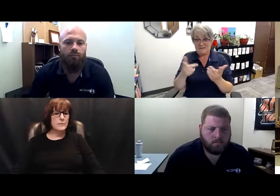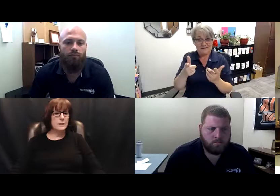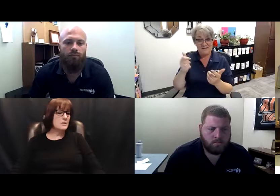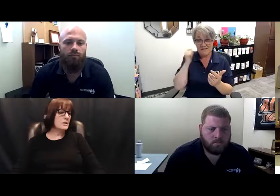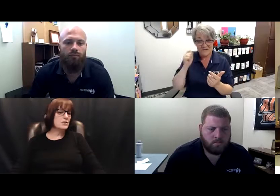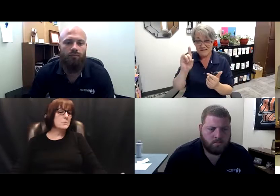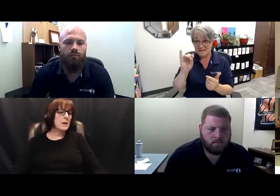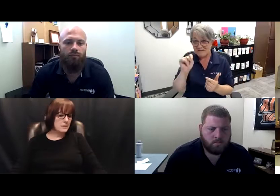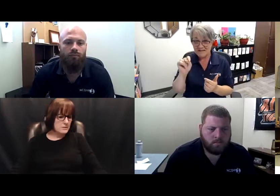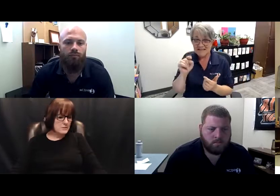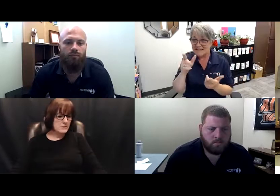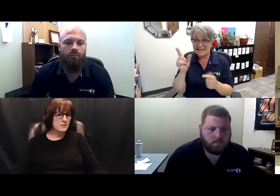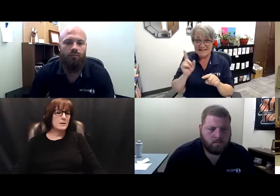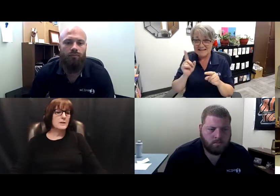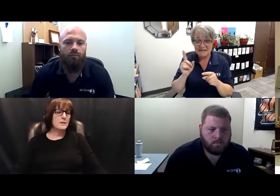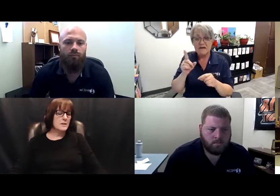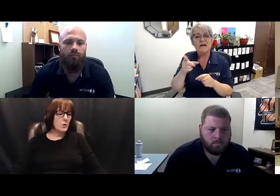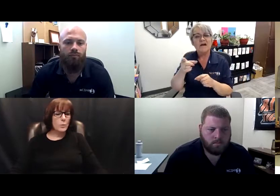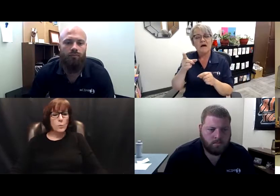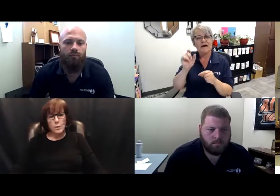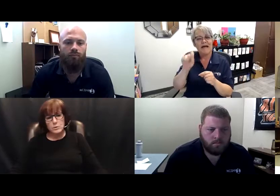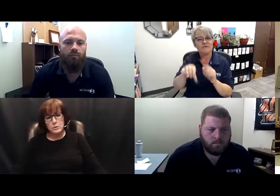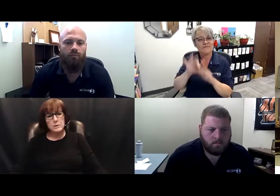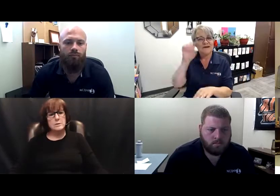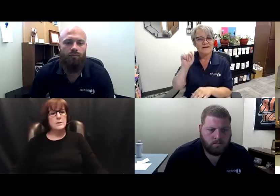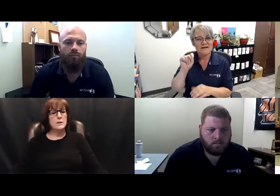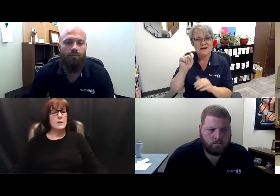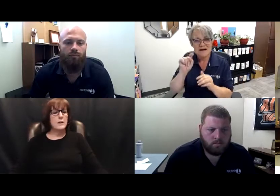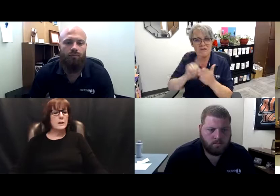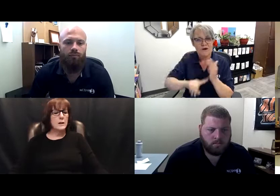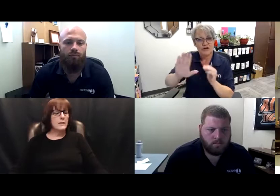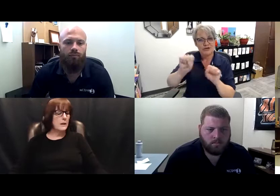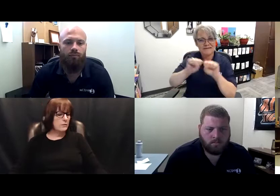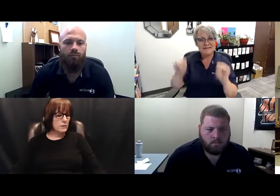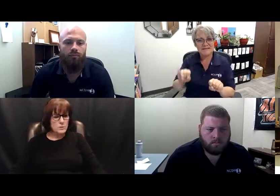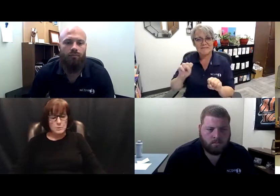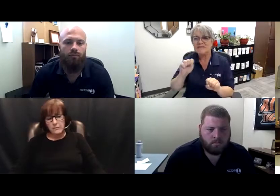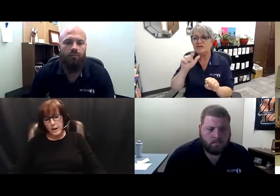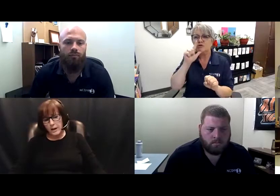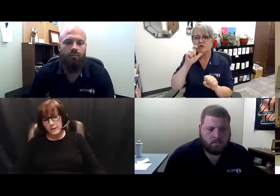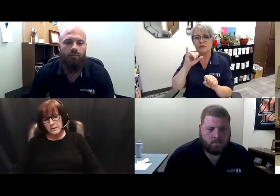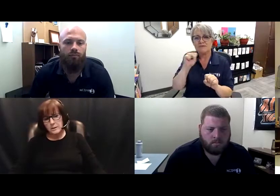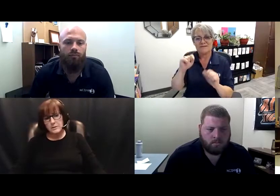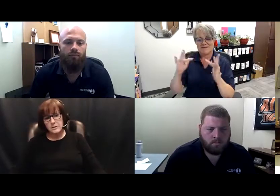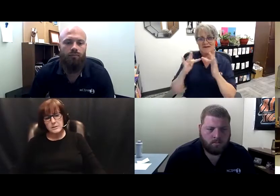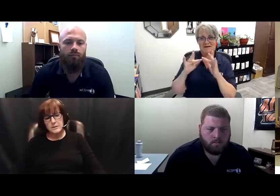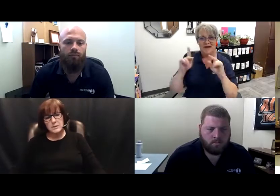it just depends if someone won't do it and they refuse to provide services that